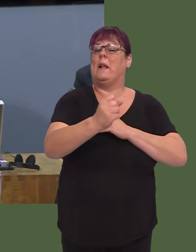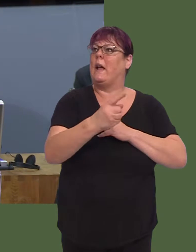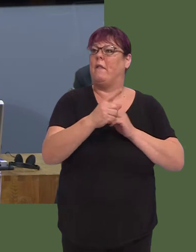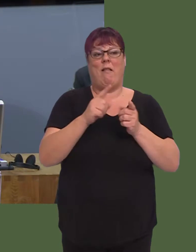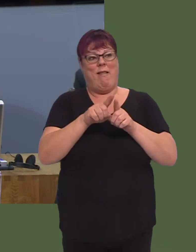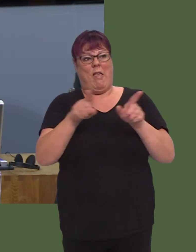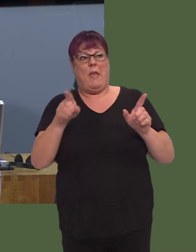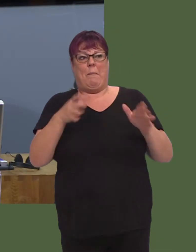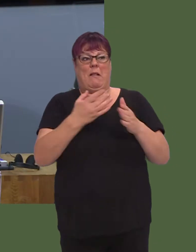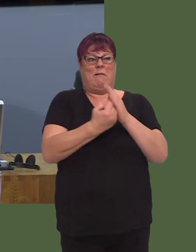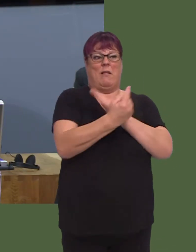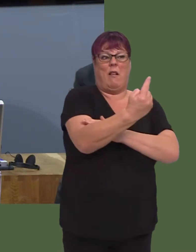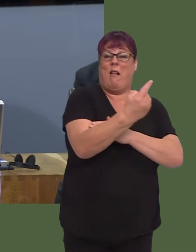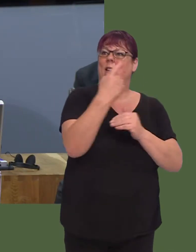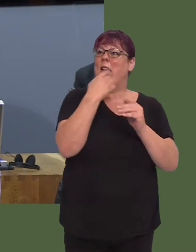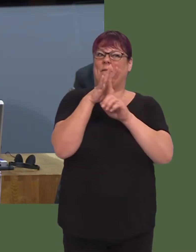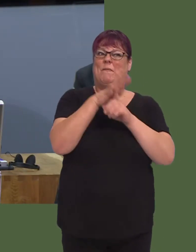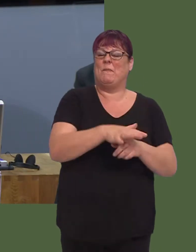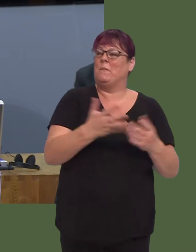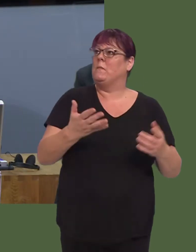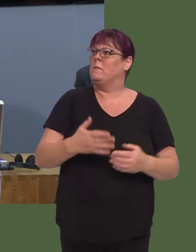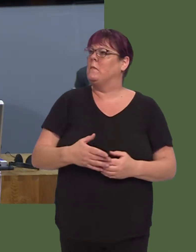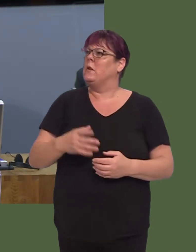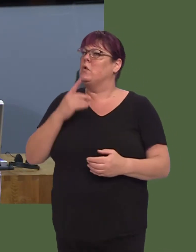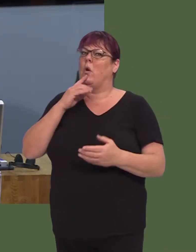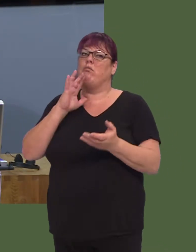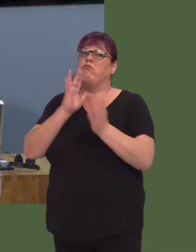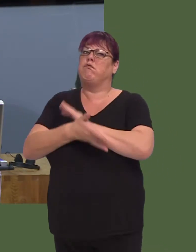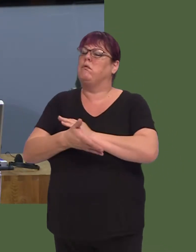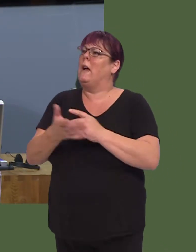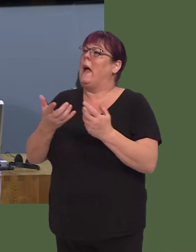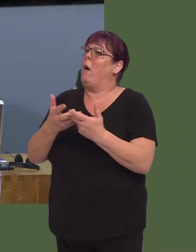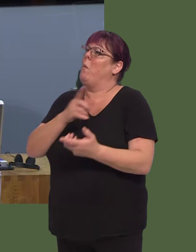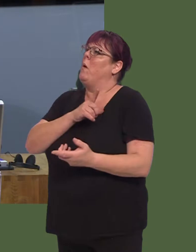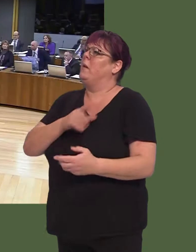much more isolated and disadvantaged compared to other parts of Wales. First Minister, where has it all gone wrong?